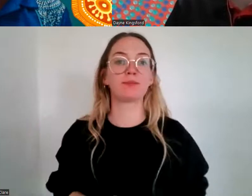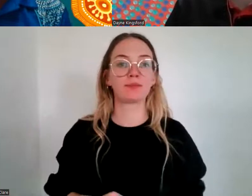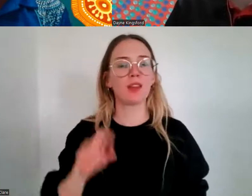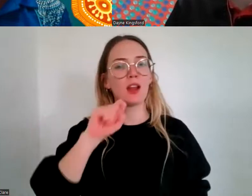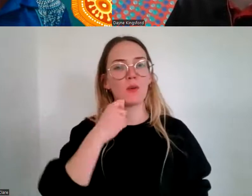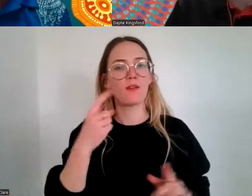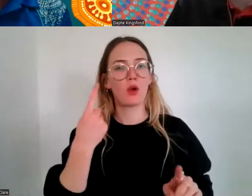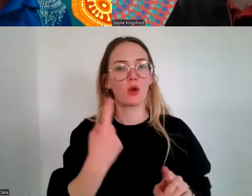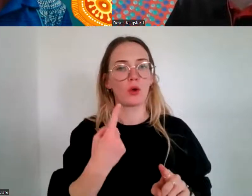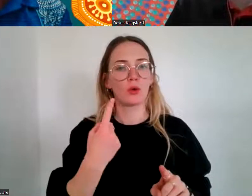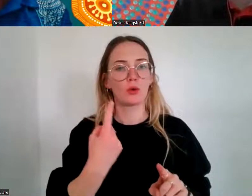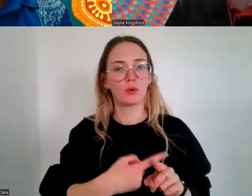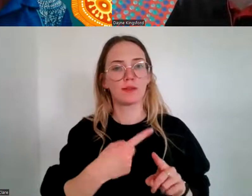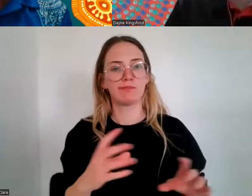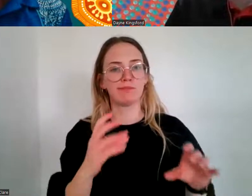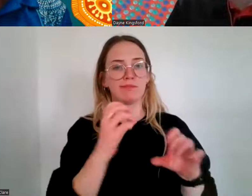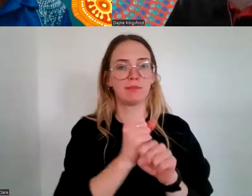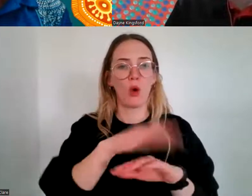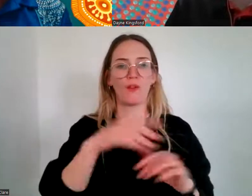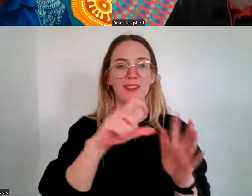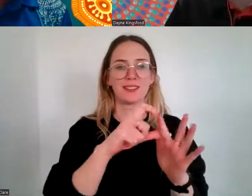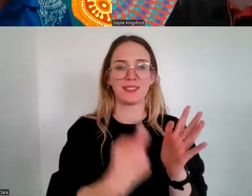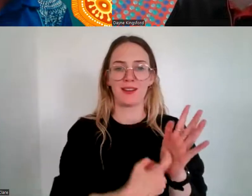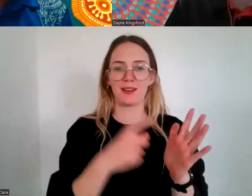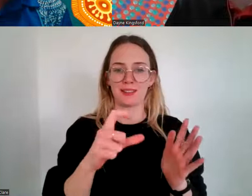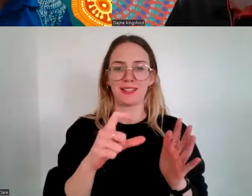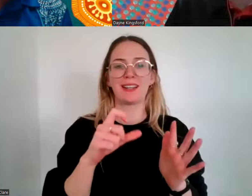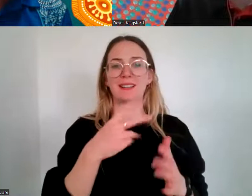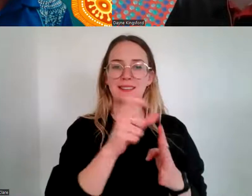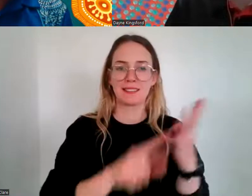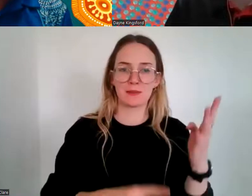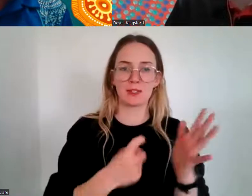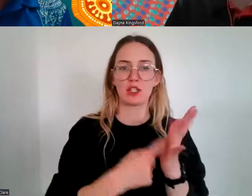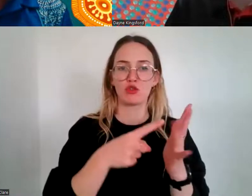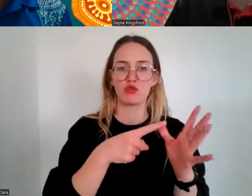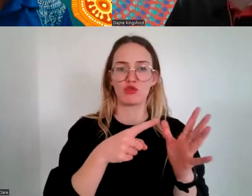on the Disability Royal Commission and Your Story Disability Legal Support.